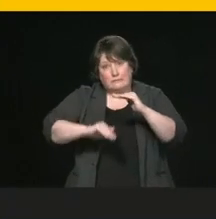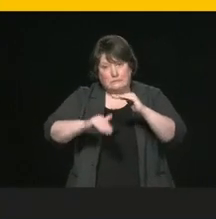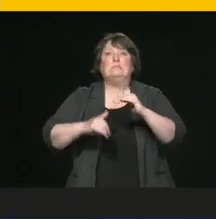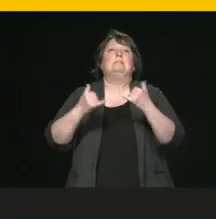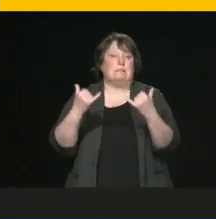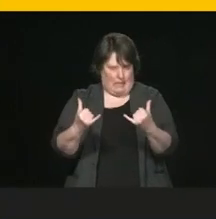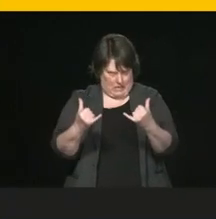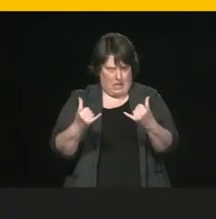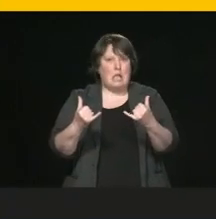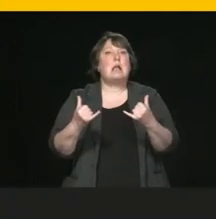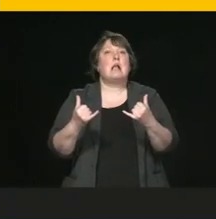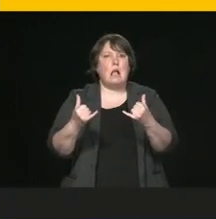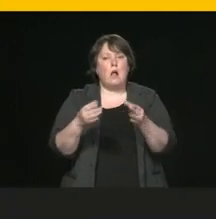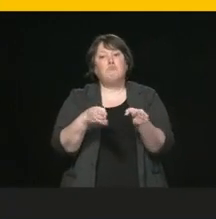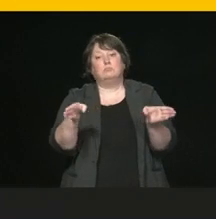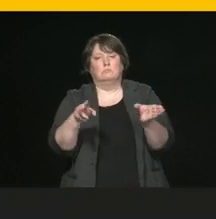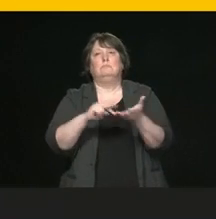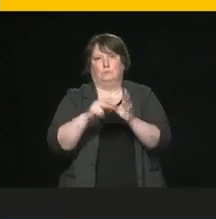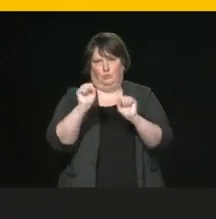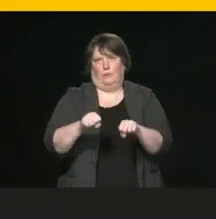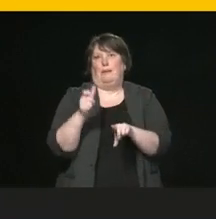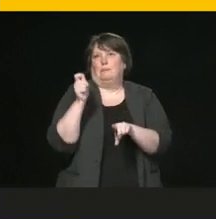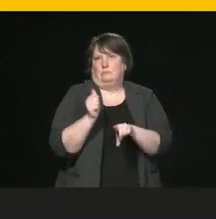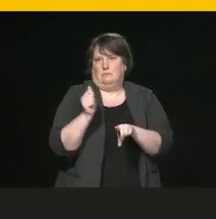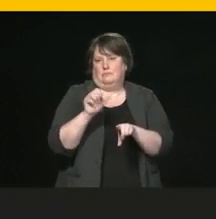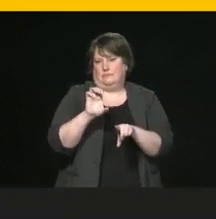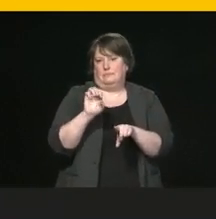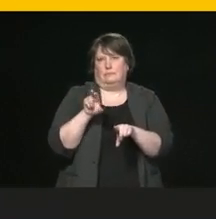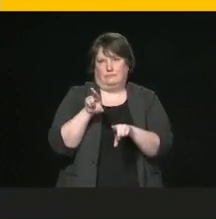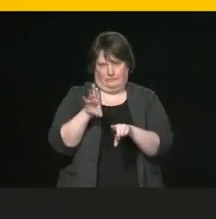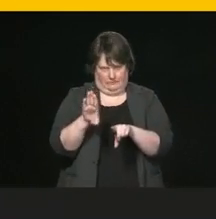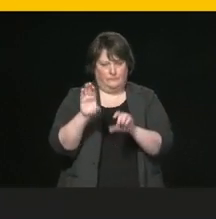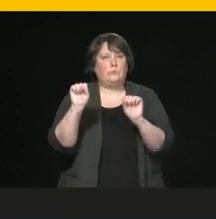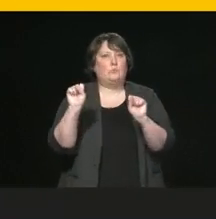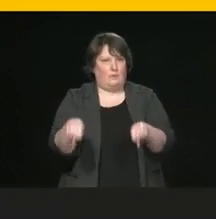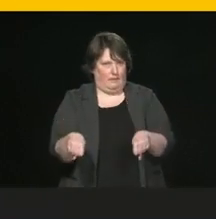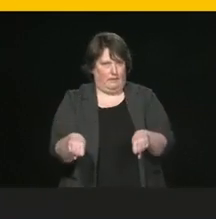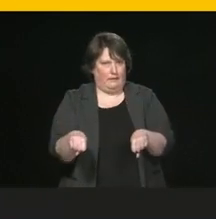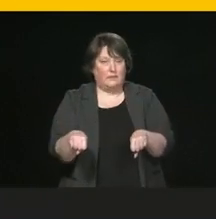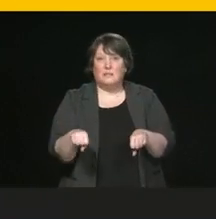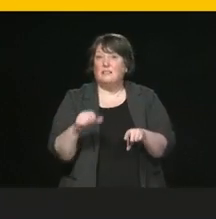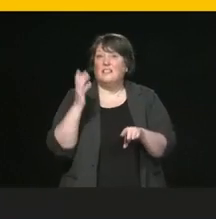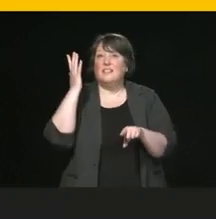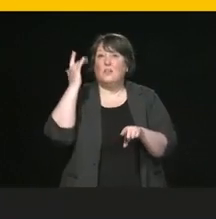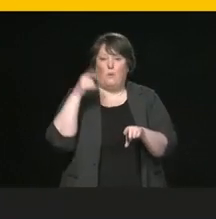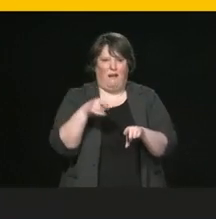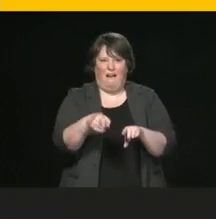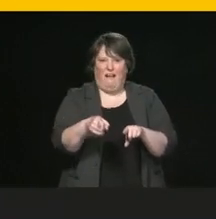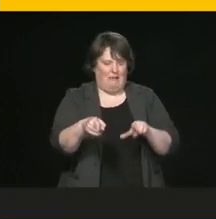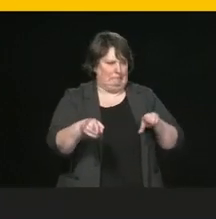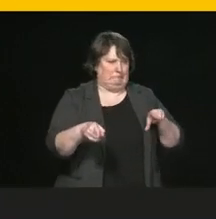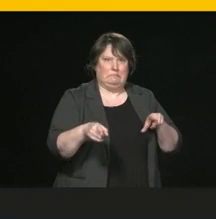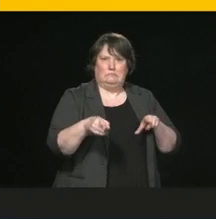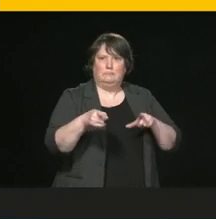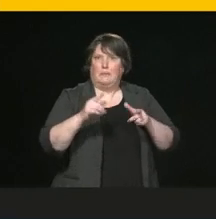IF YOU EARN $1,000 A MONTH OR LESS, YOU CAN NOW RECEIVE THE CANADA EMERGENCY RESPONSE